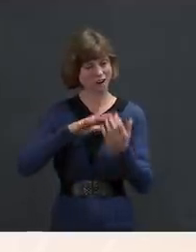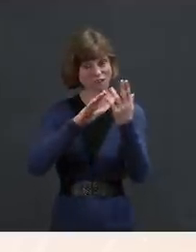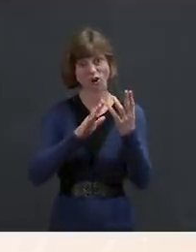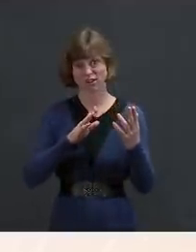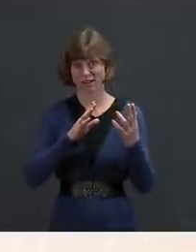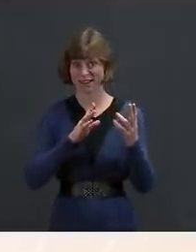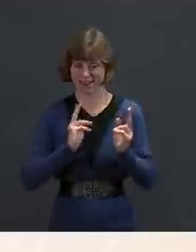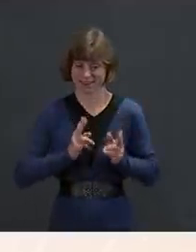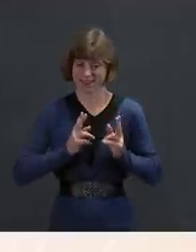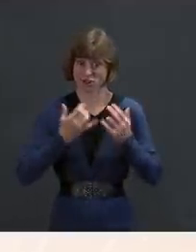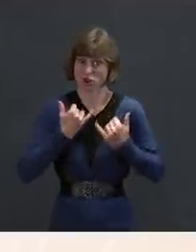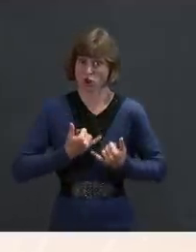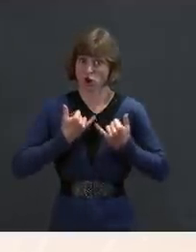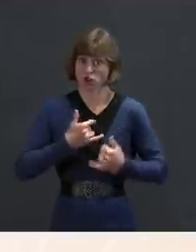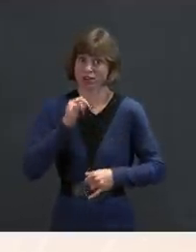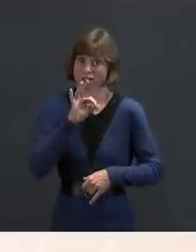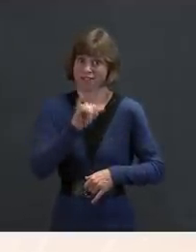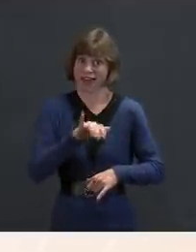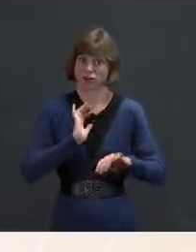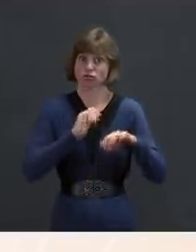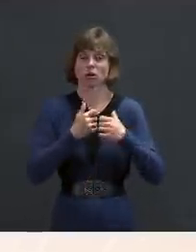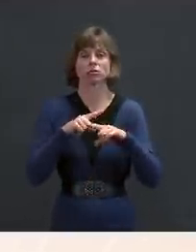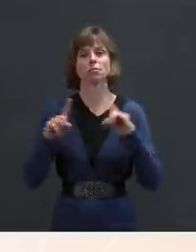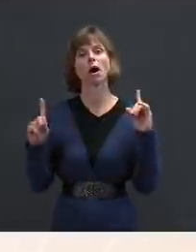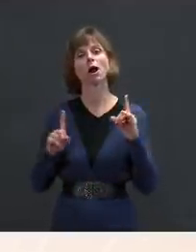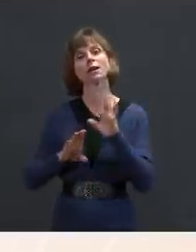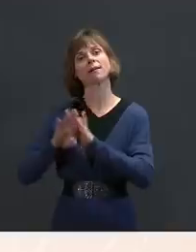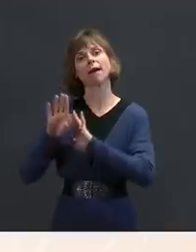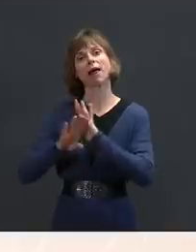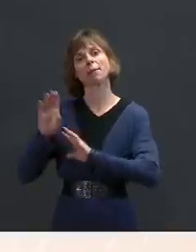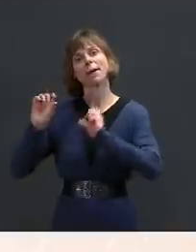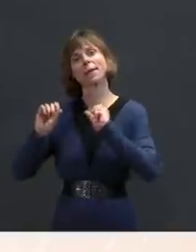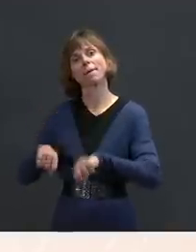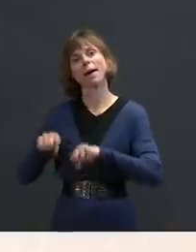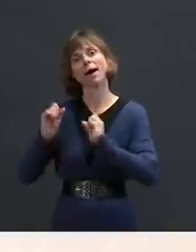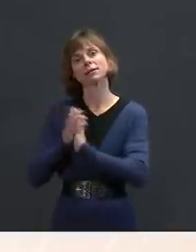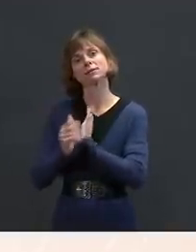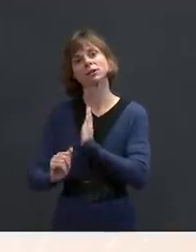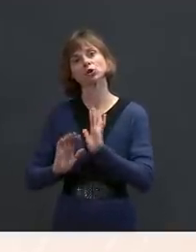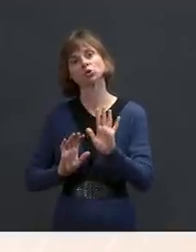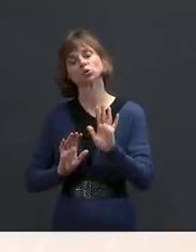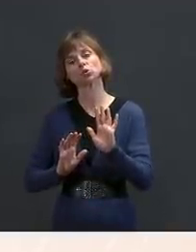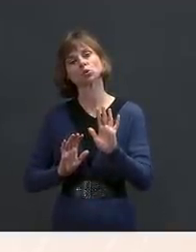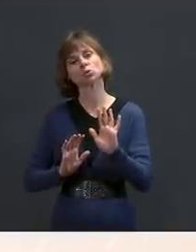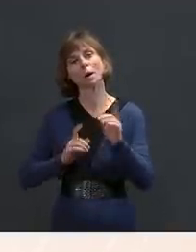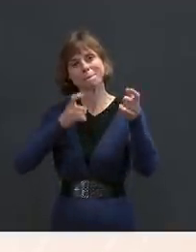but also in building the capacity to manage it and to meet our humanitarian aspirations